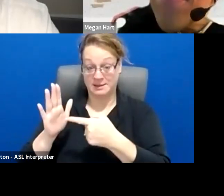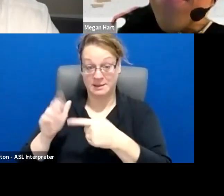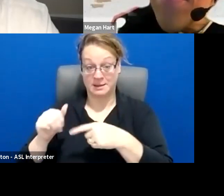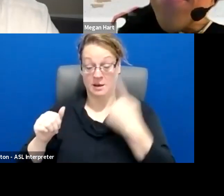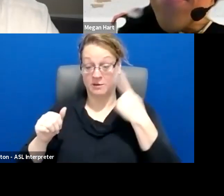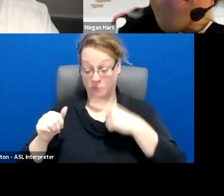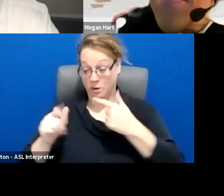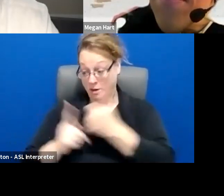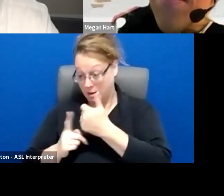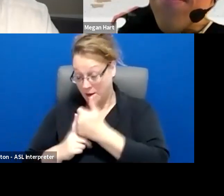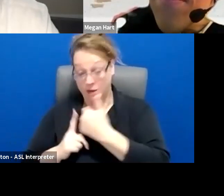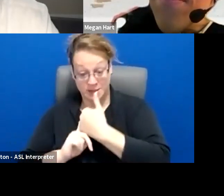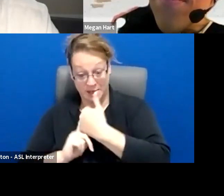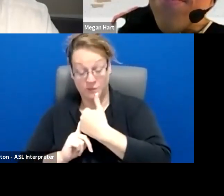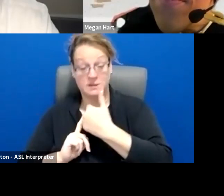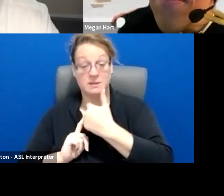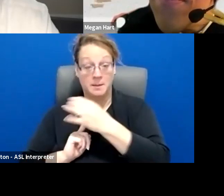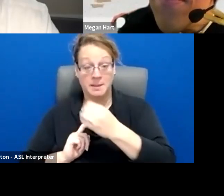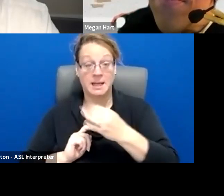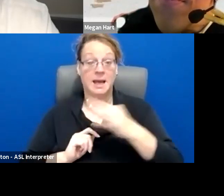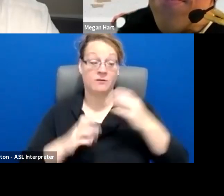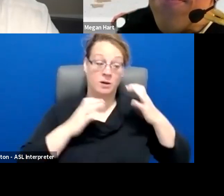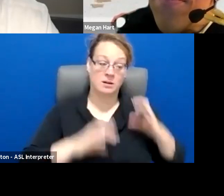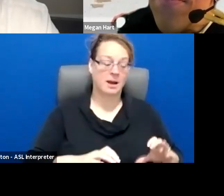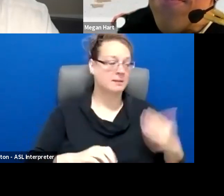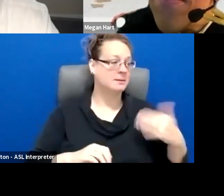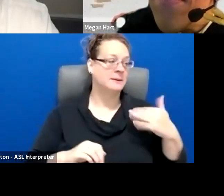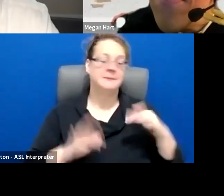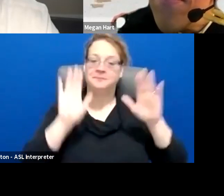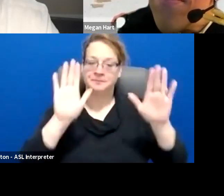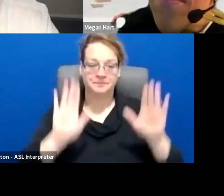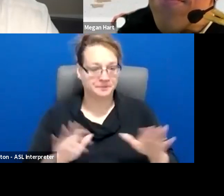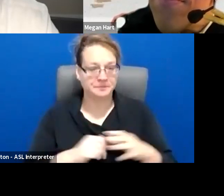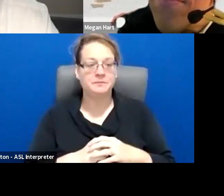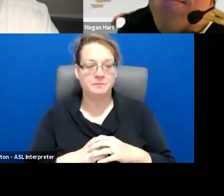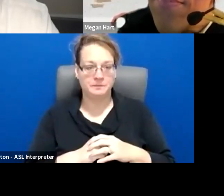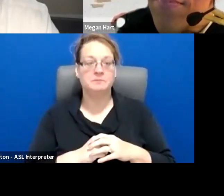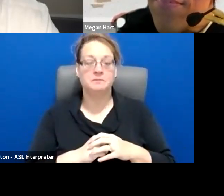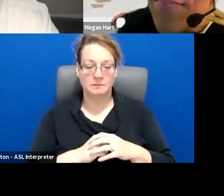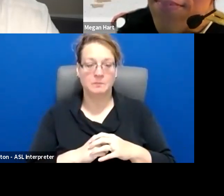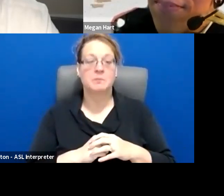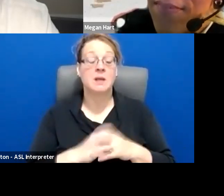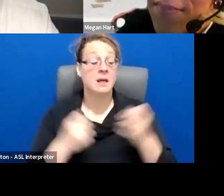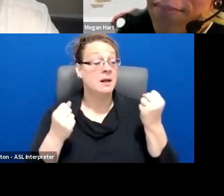The individual we have hired are extremely really.